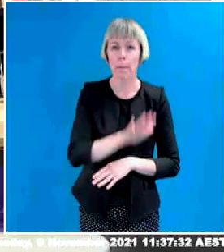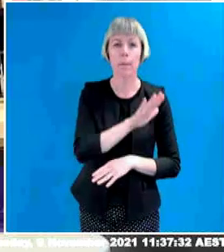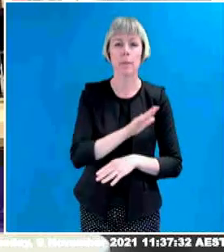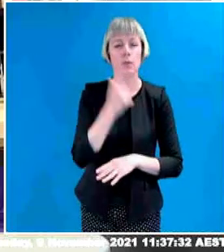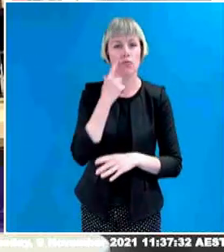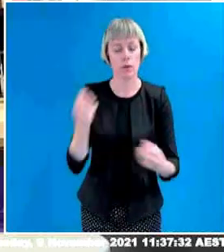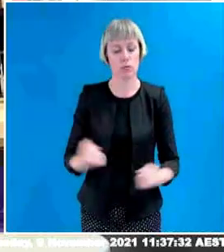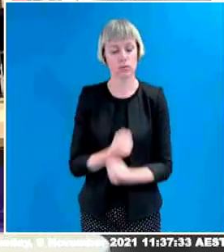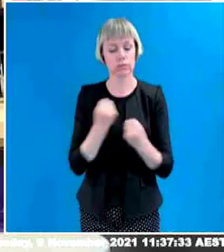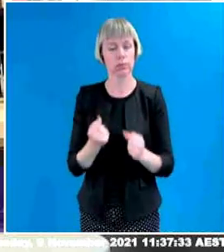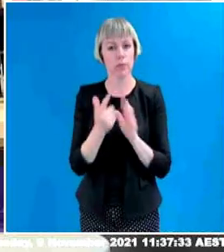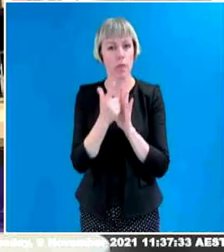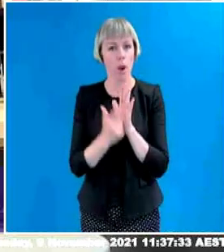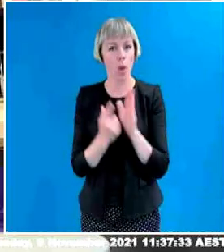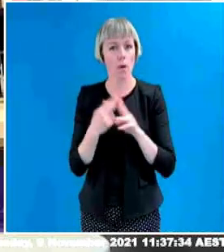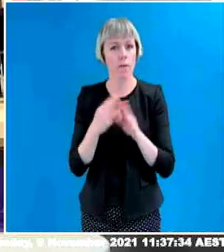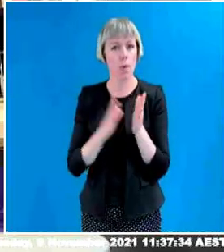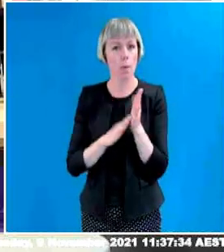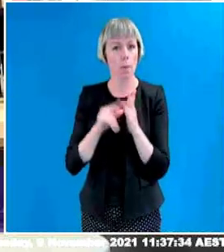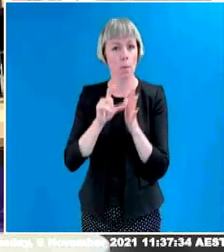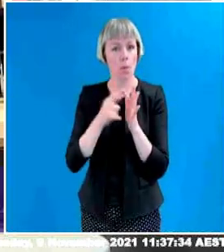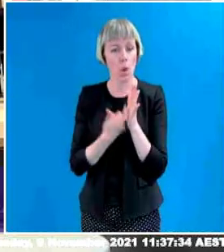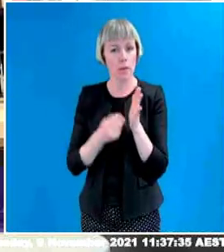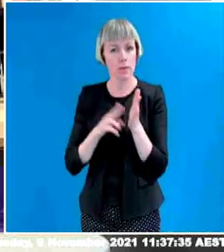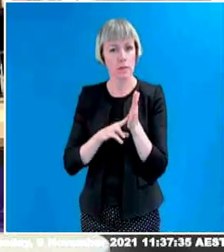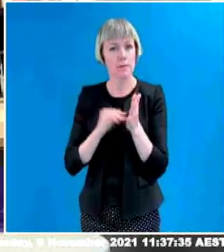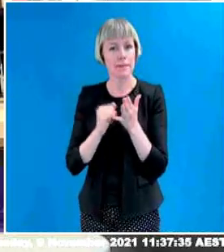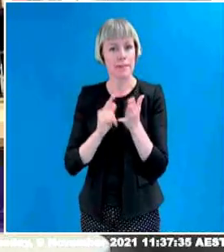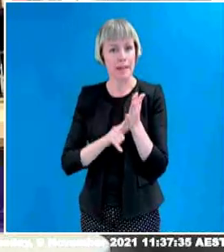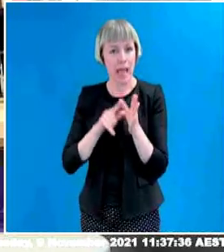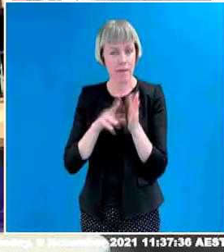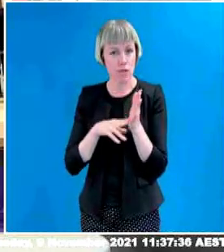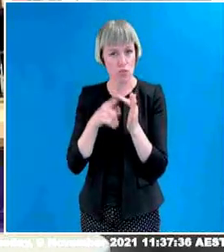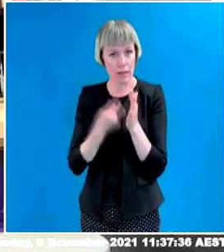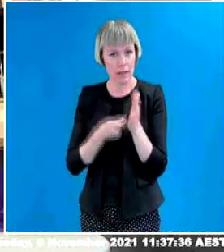Slavery Act, which involves both sanctions and incentives.